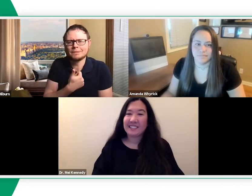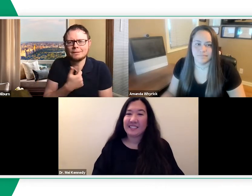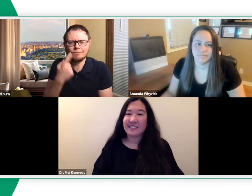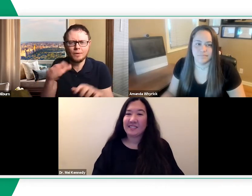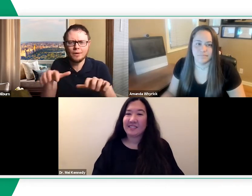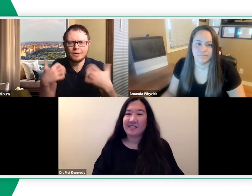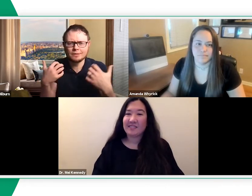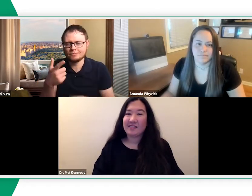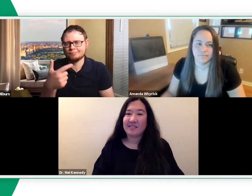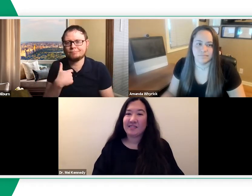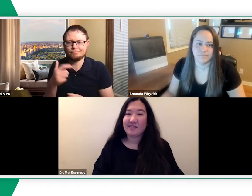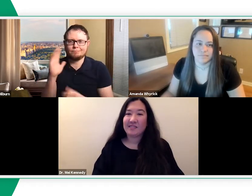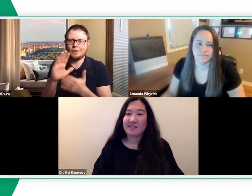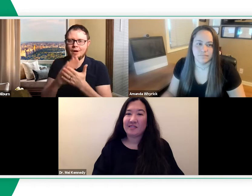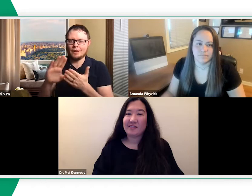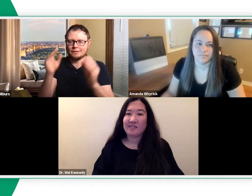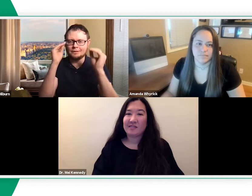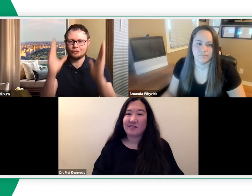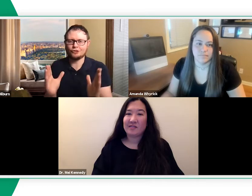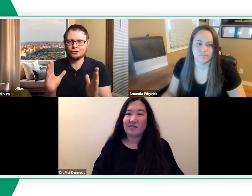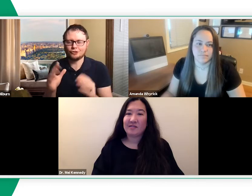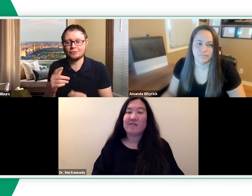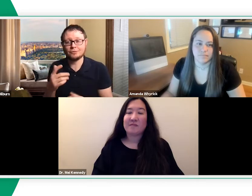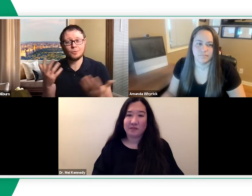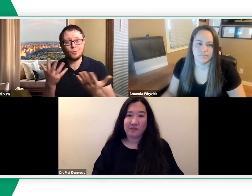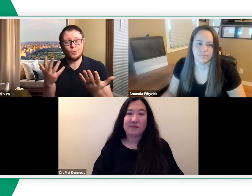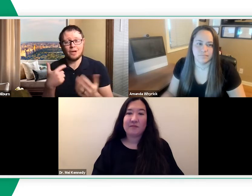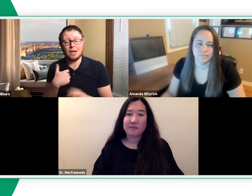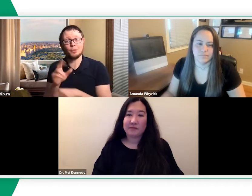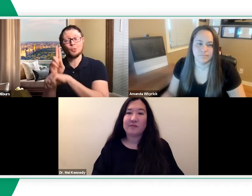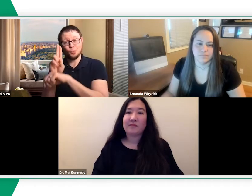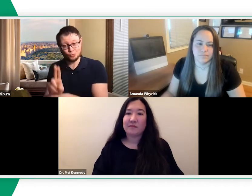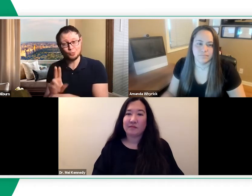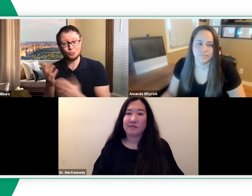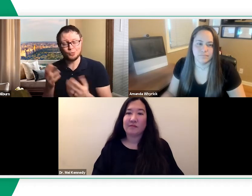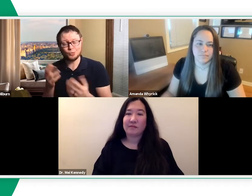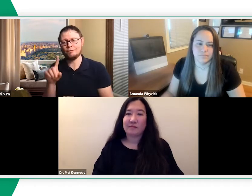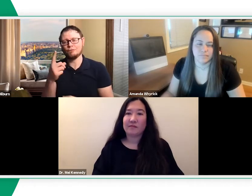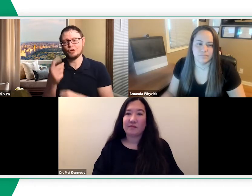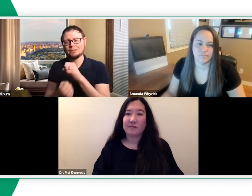Just a little bit about myself for the audience: I used to be a college professor.